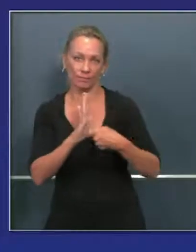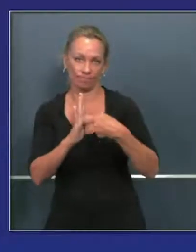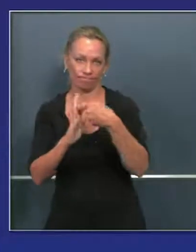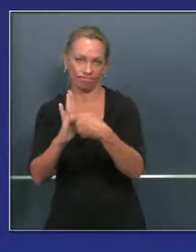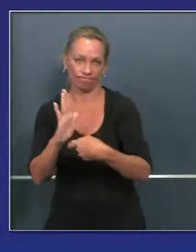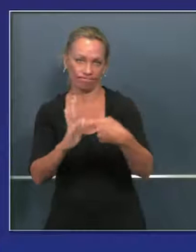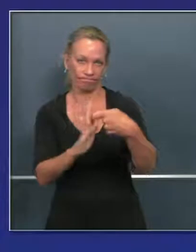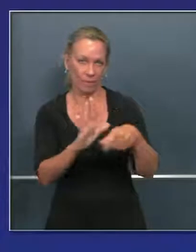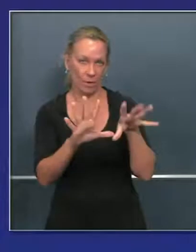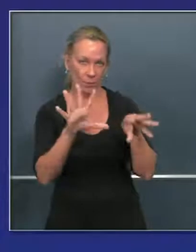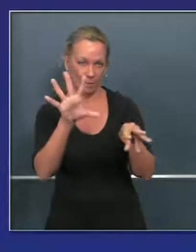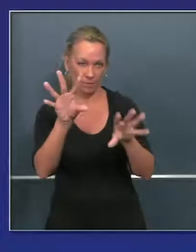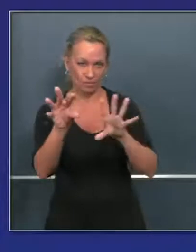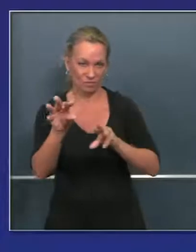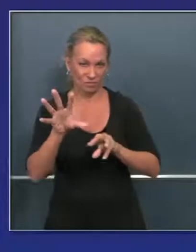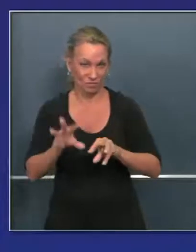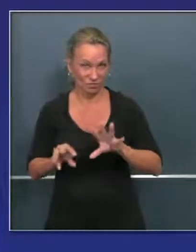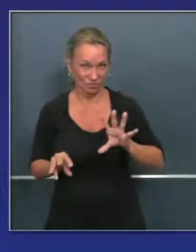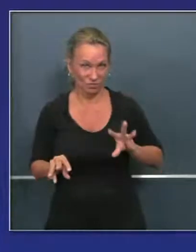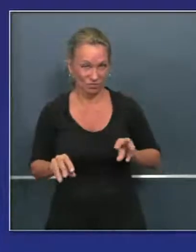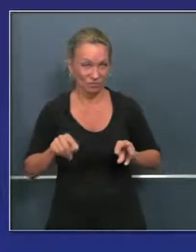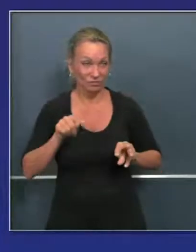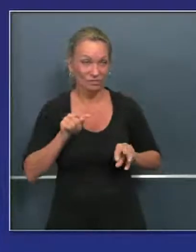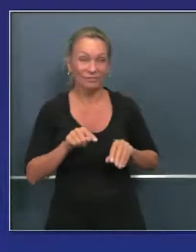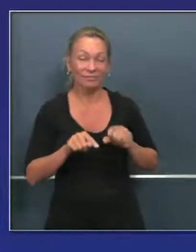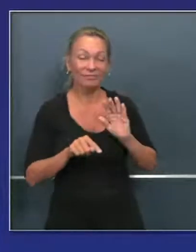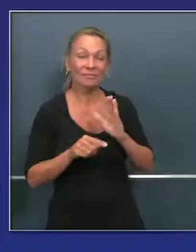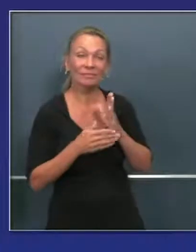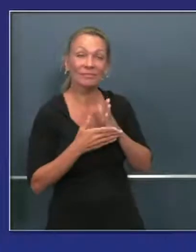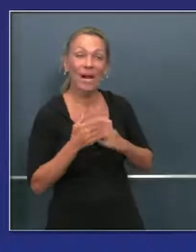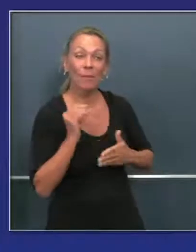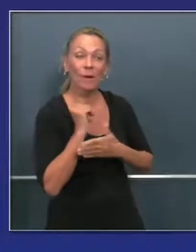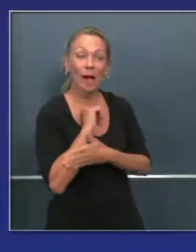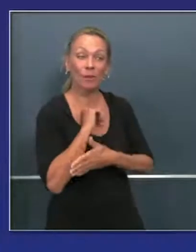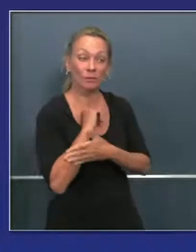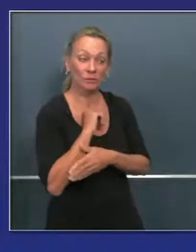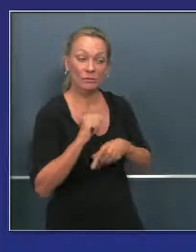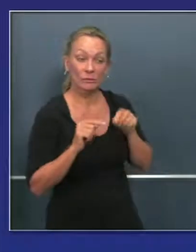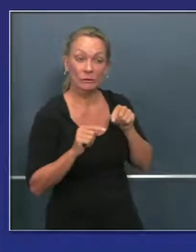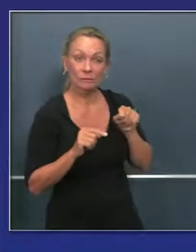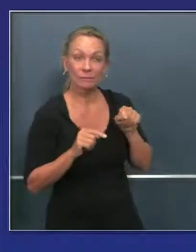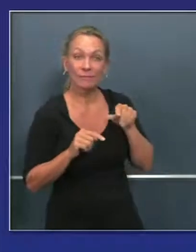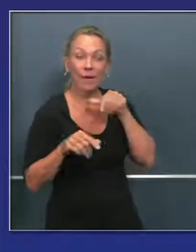the spread of this virus we've been very clear and this shouldn't surprise anybody watching as